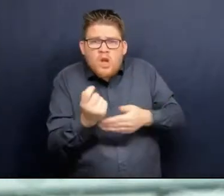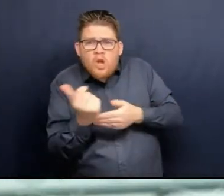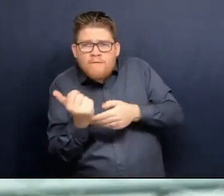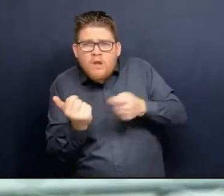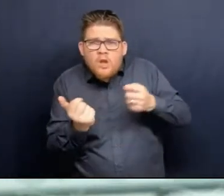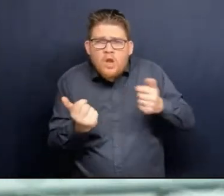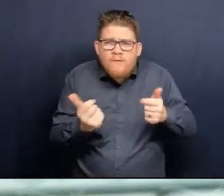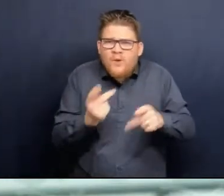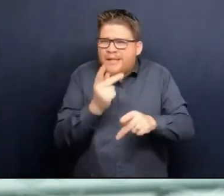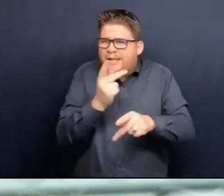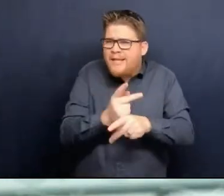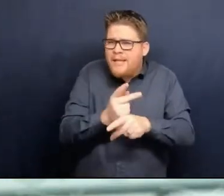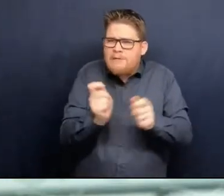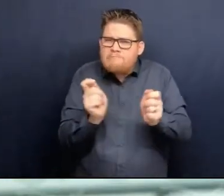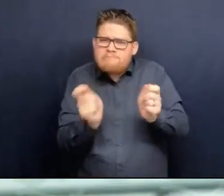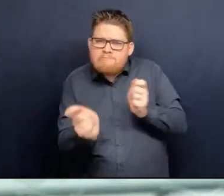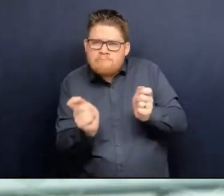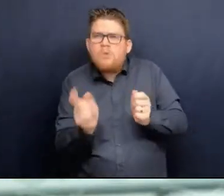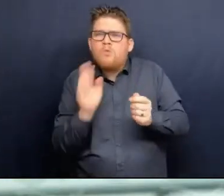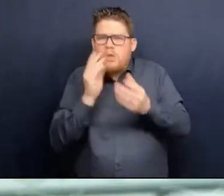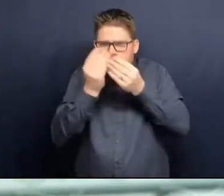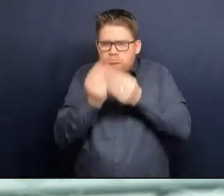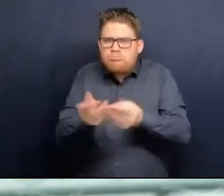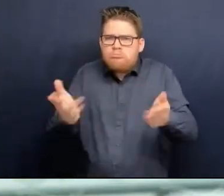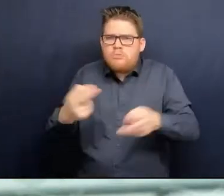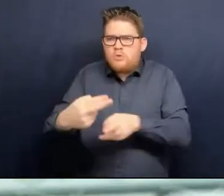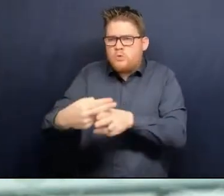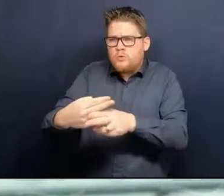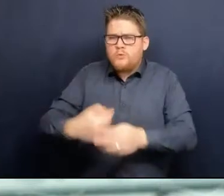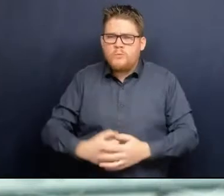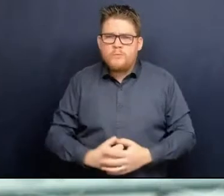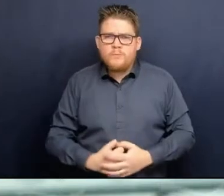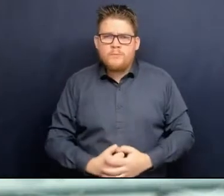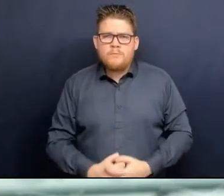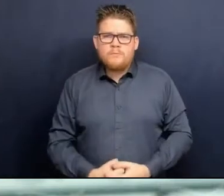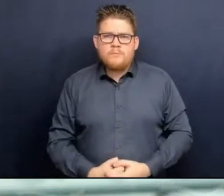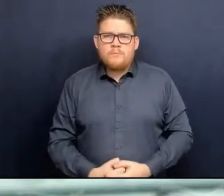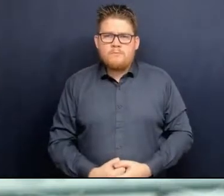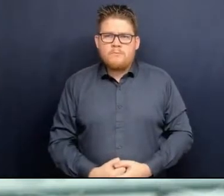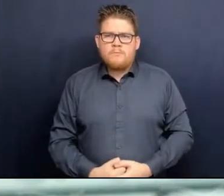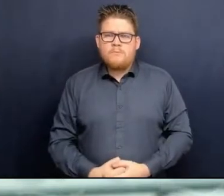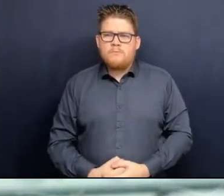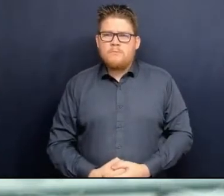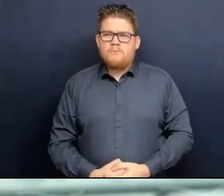remove some of additional measures. Very soon. This